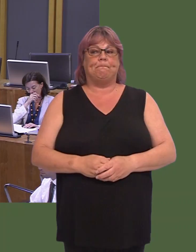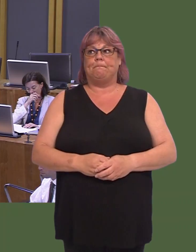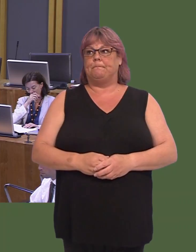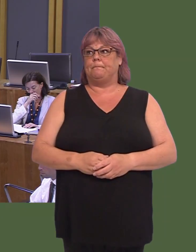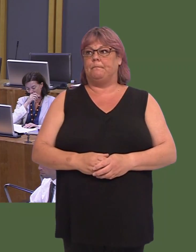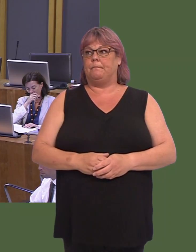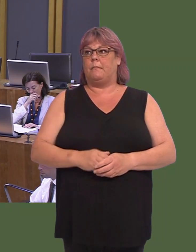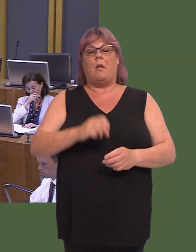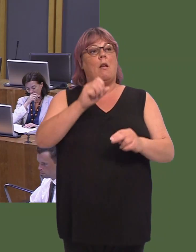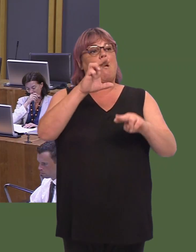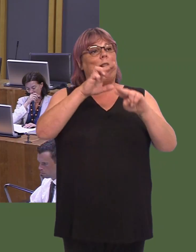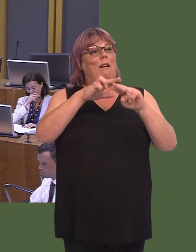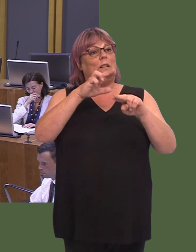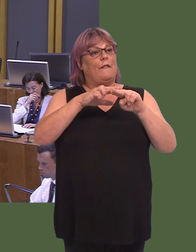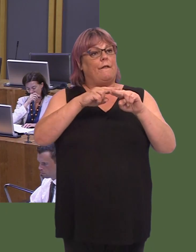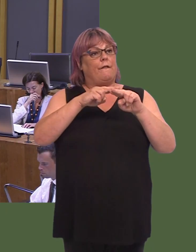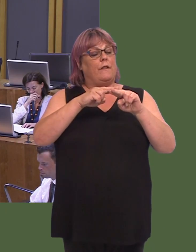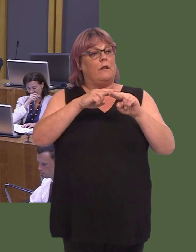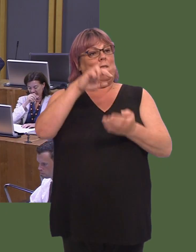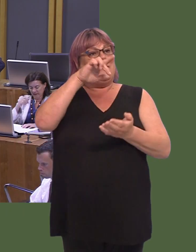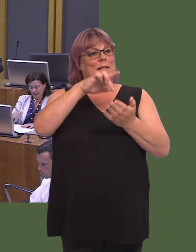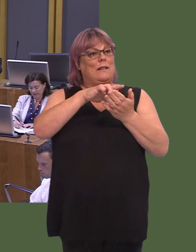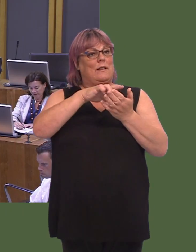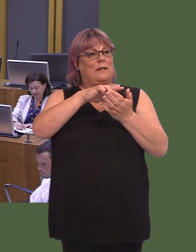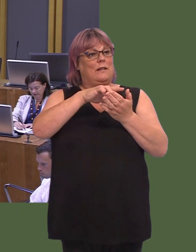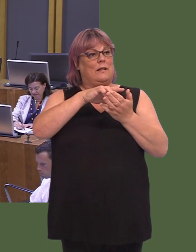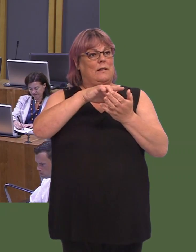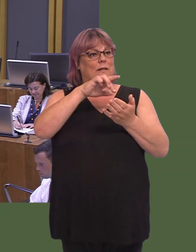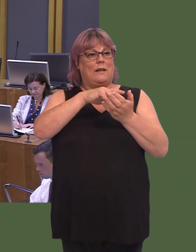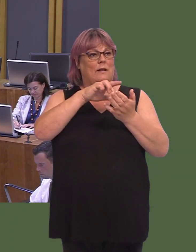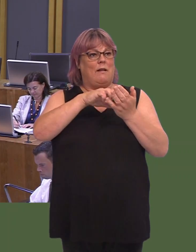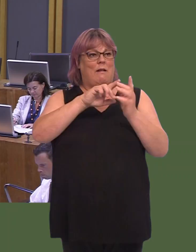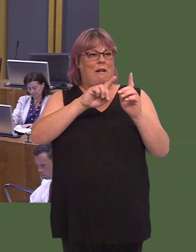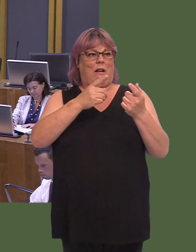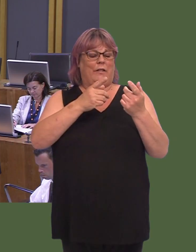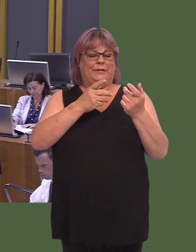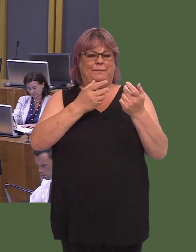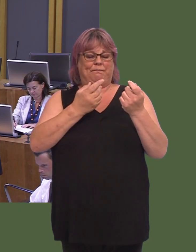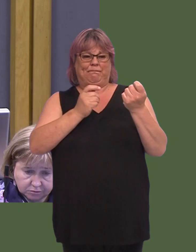There is no way that Cardiff city centre can plan its way out of traffic congestion simply by roads; that's self-evident.